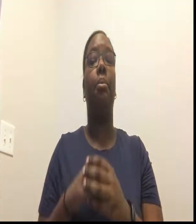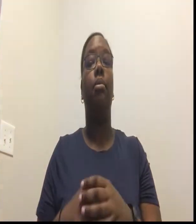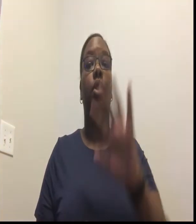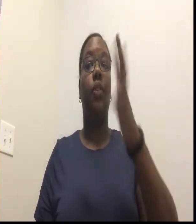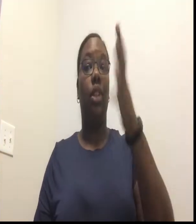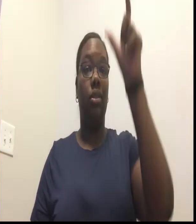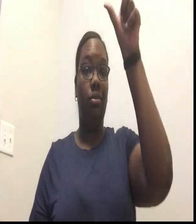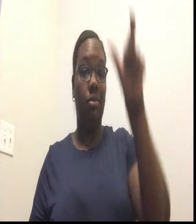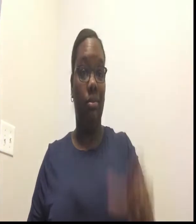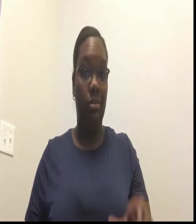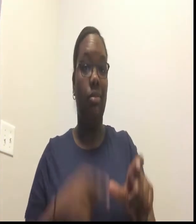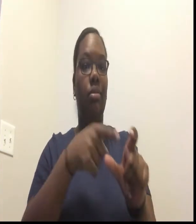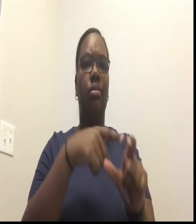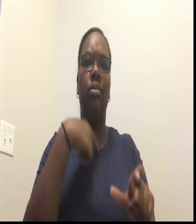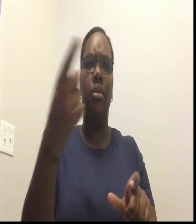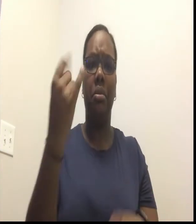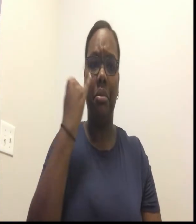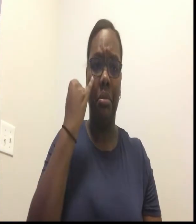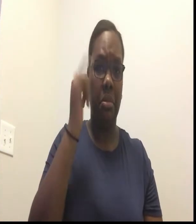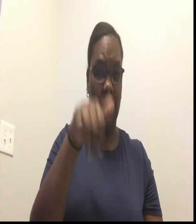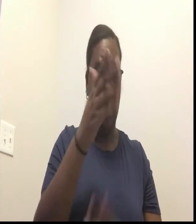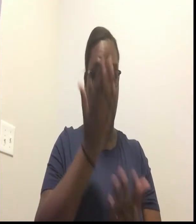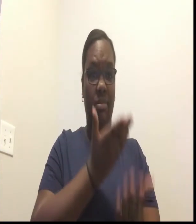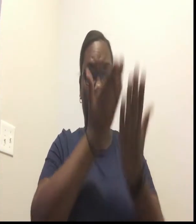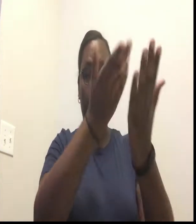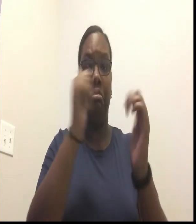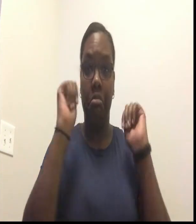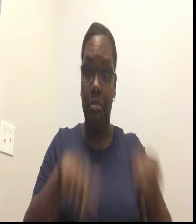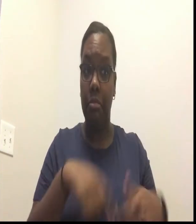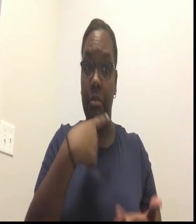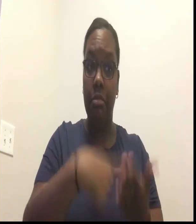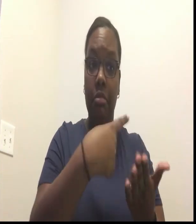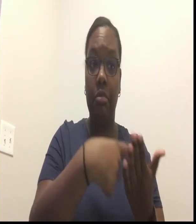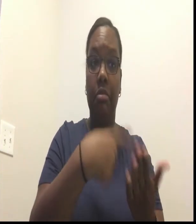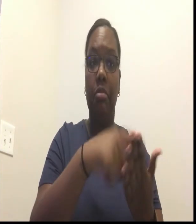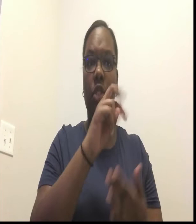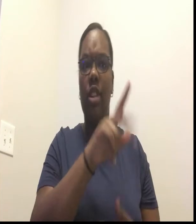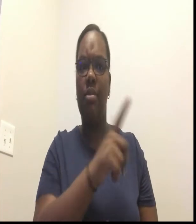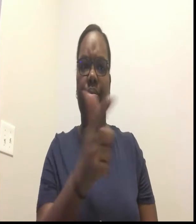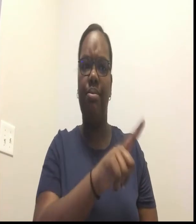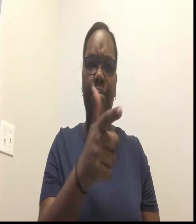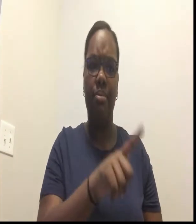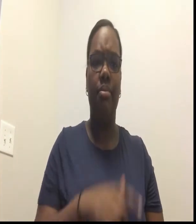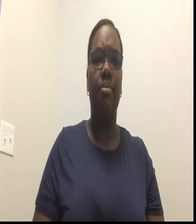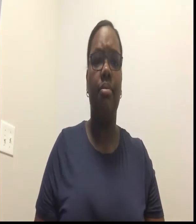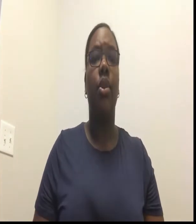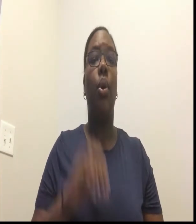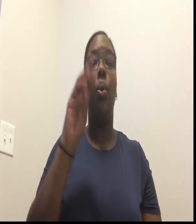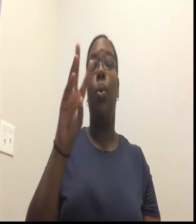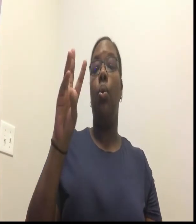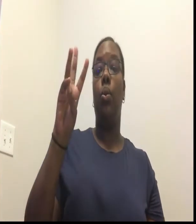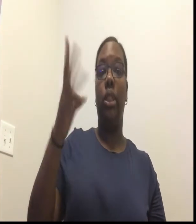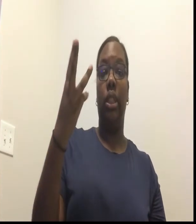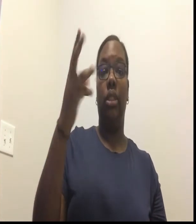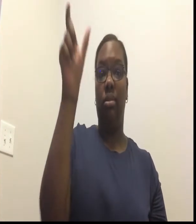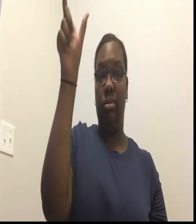whether or not that particular motion is debatable. The sixth column is "amendable."